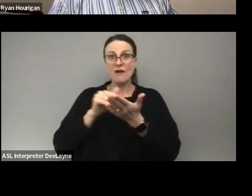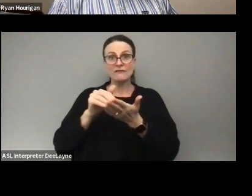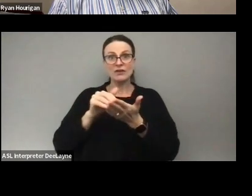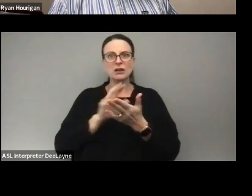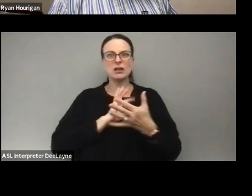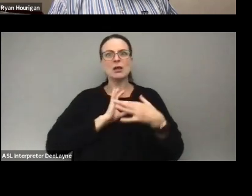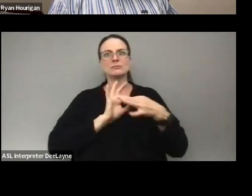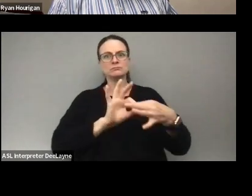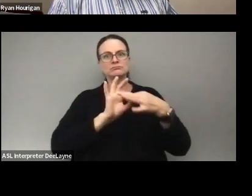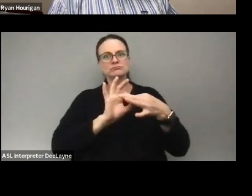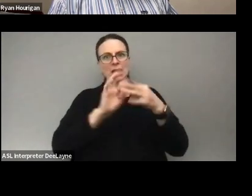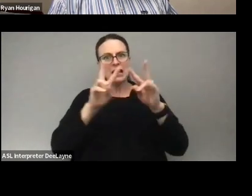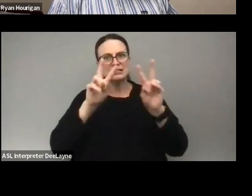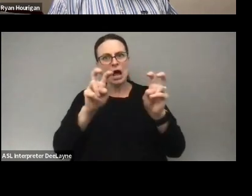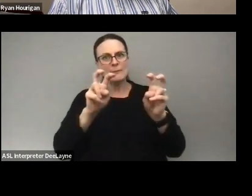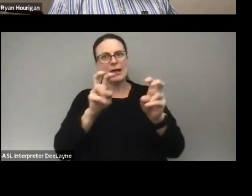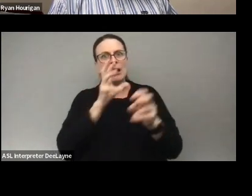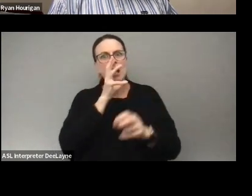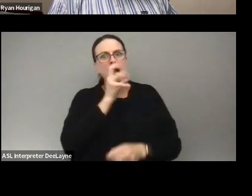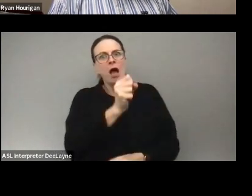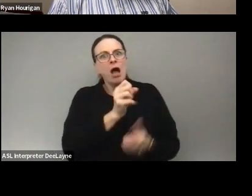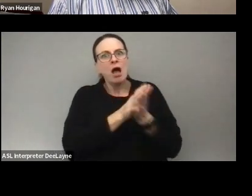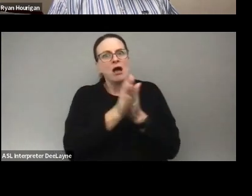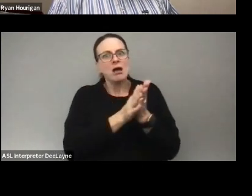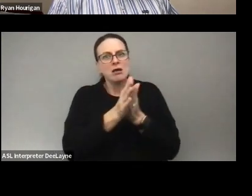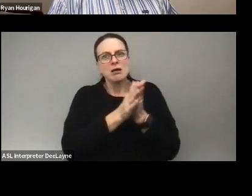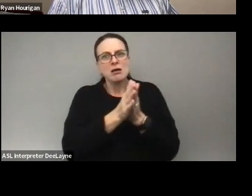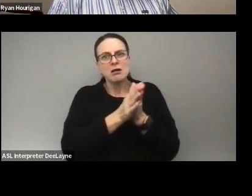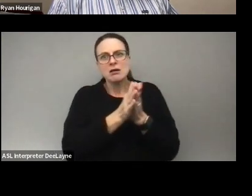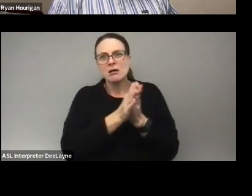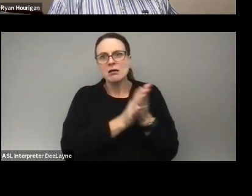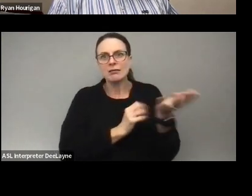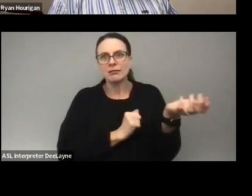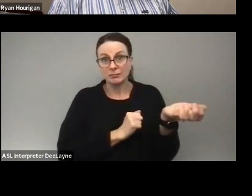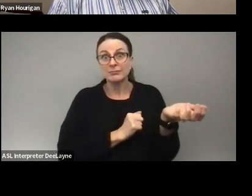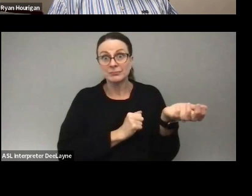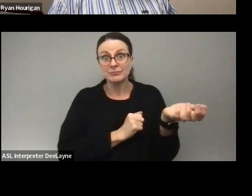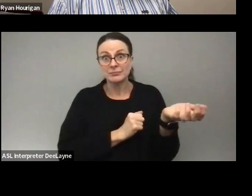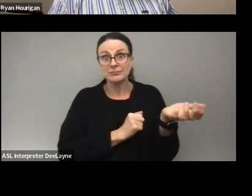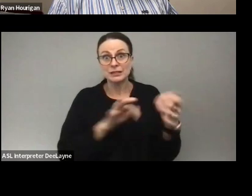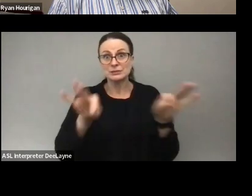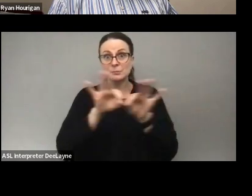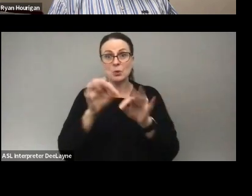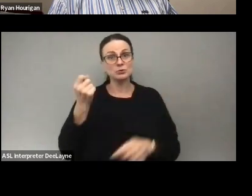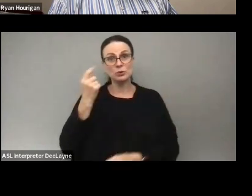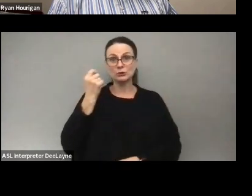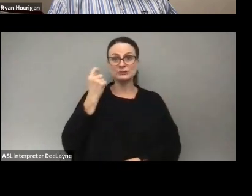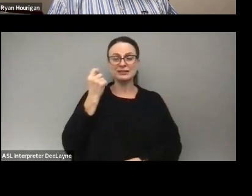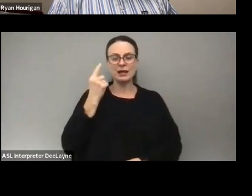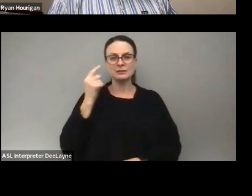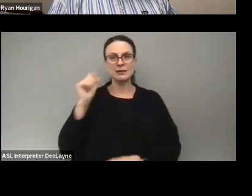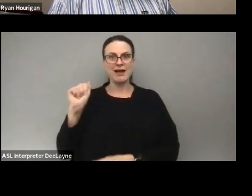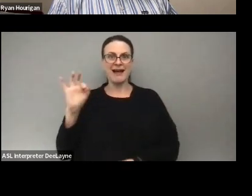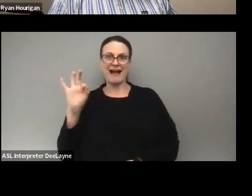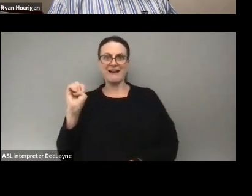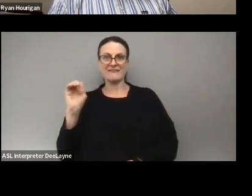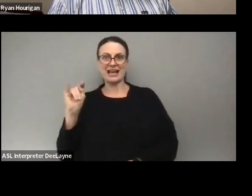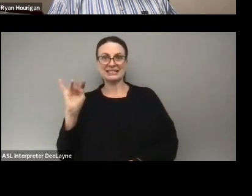that we care about, that we're passionate about. And that's why it's important to understand that the effective network of your brain is where you need